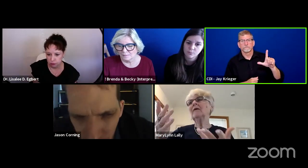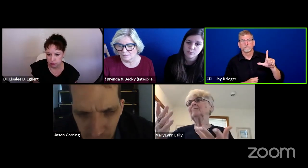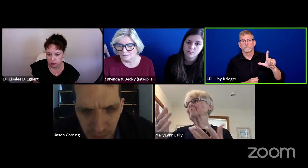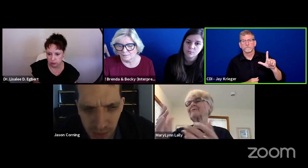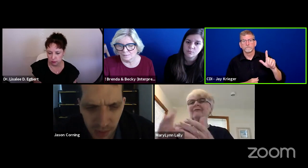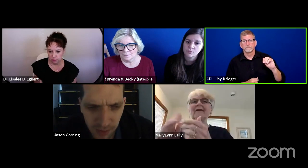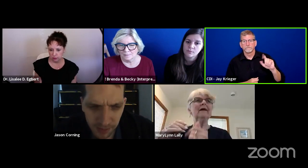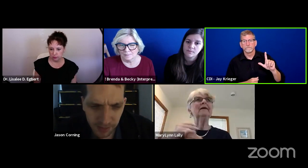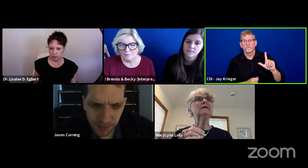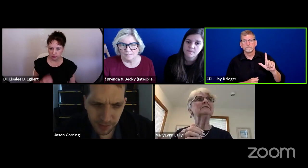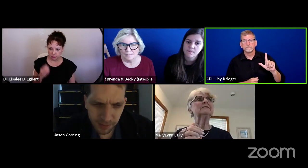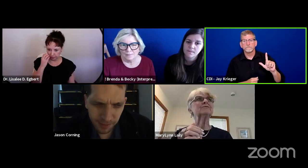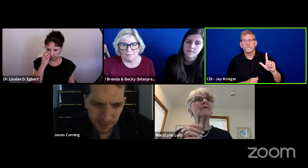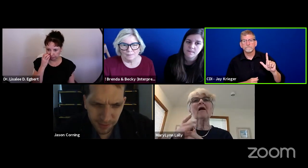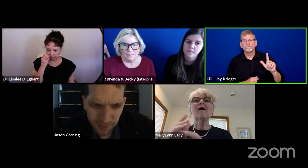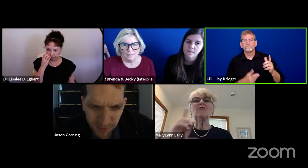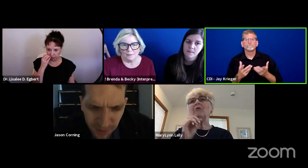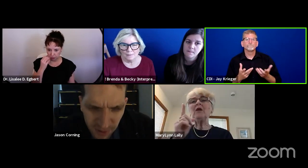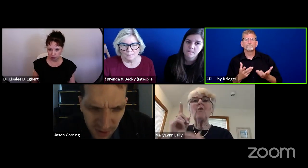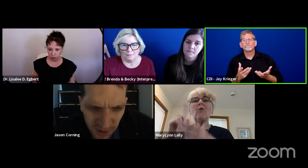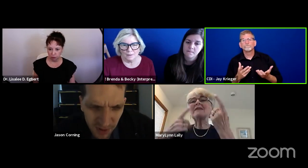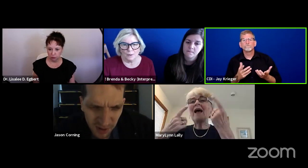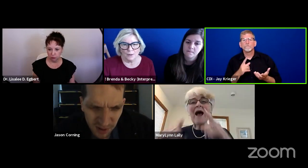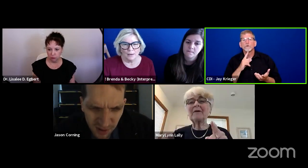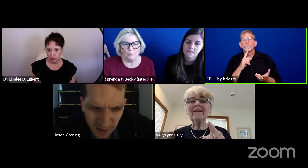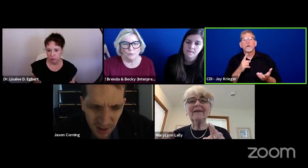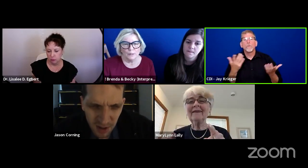Okay.